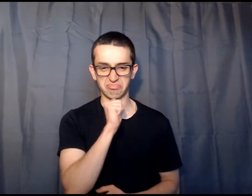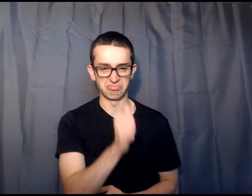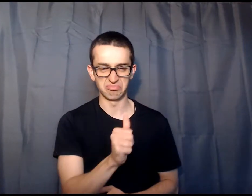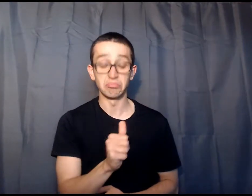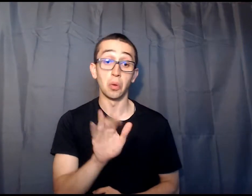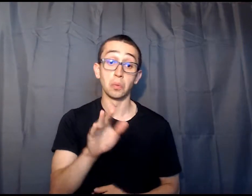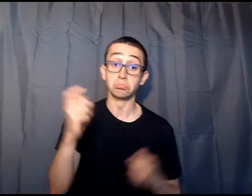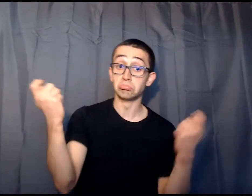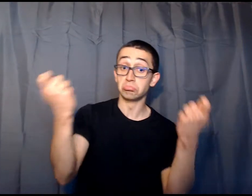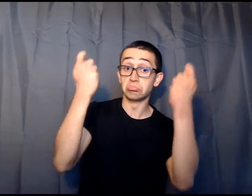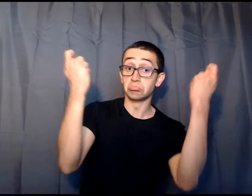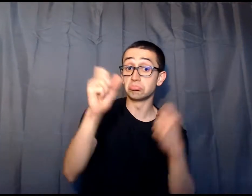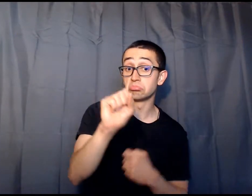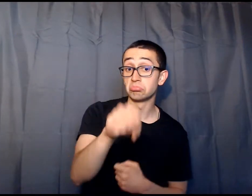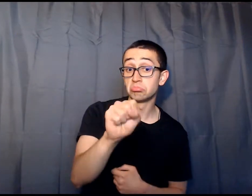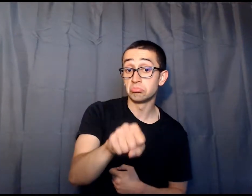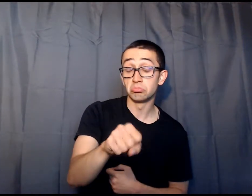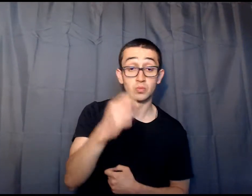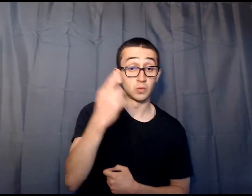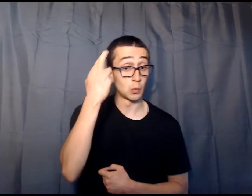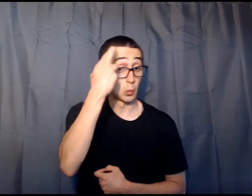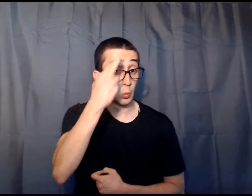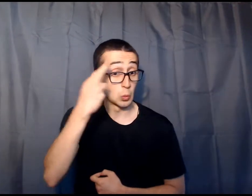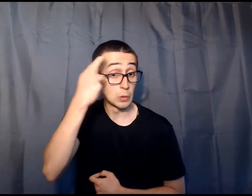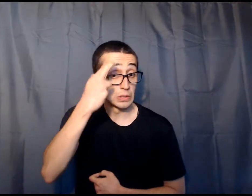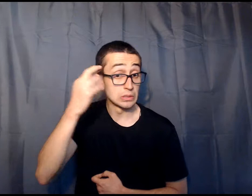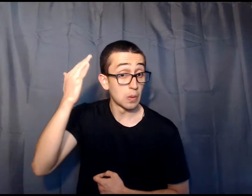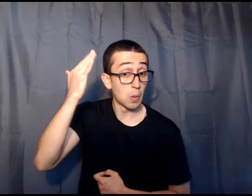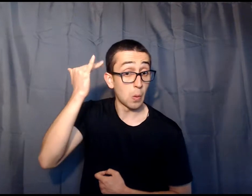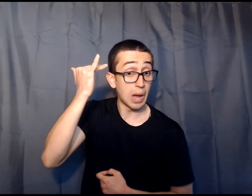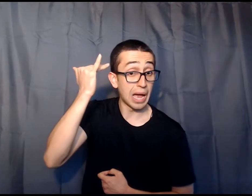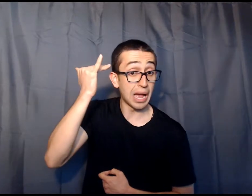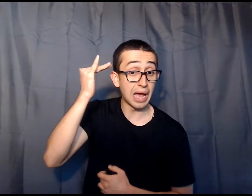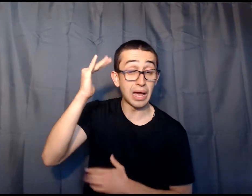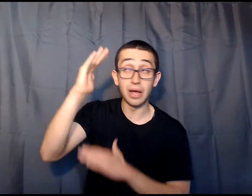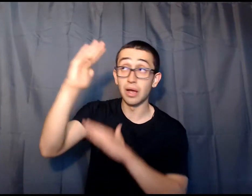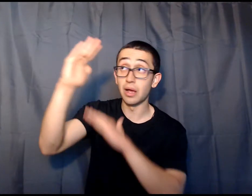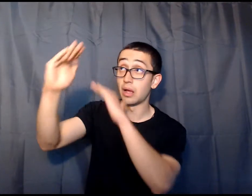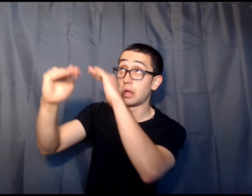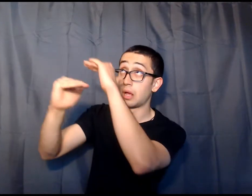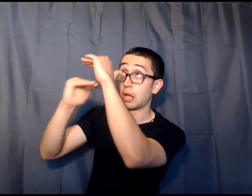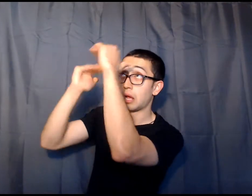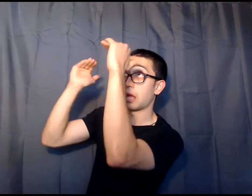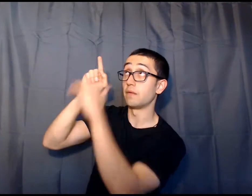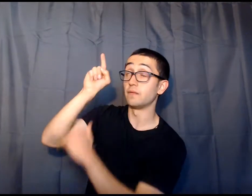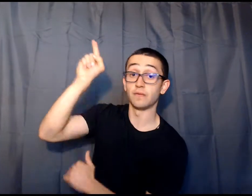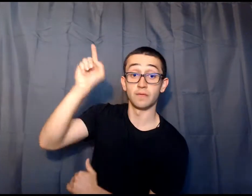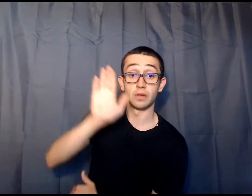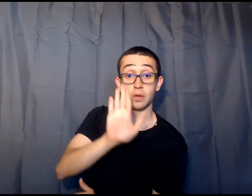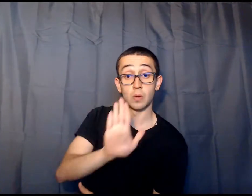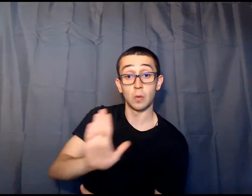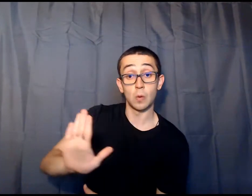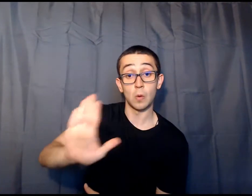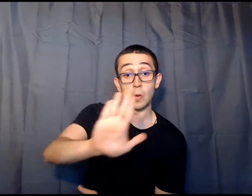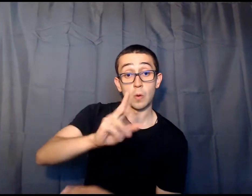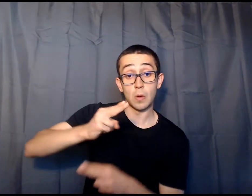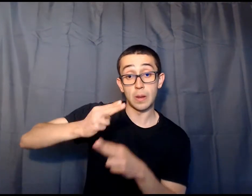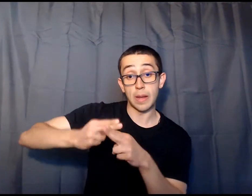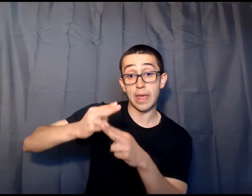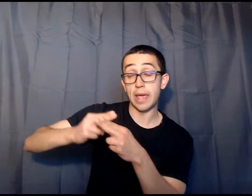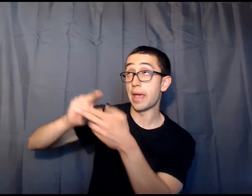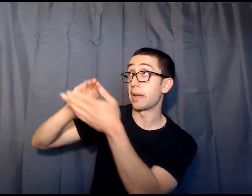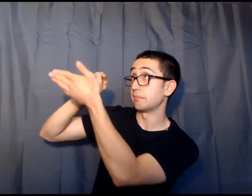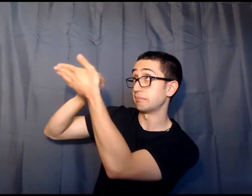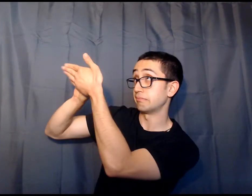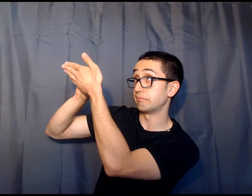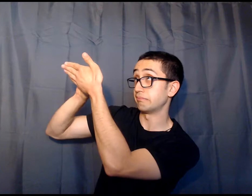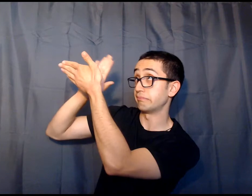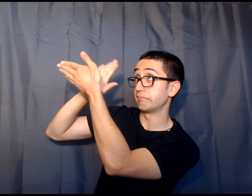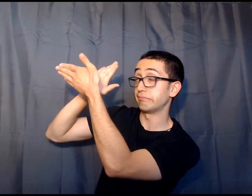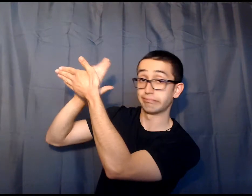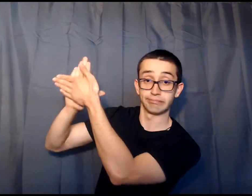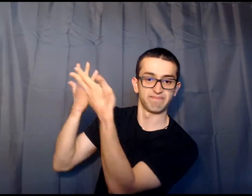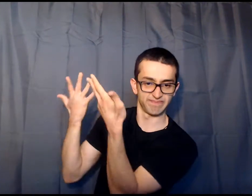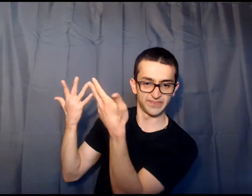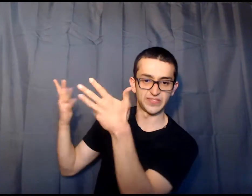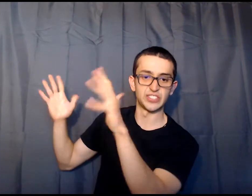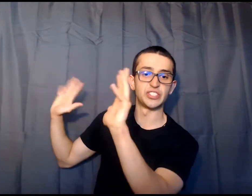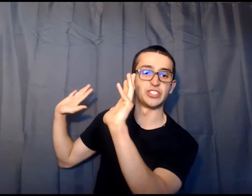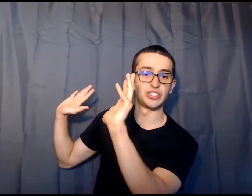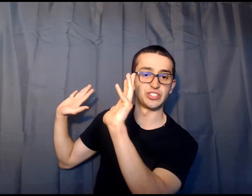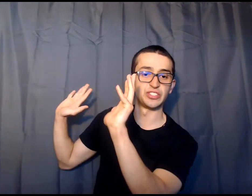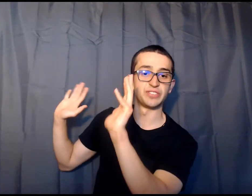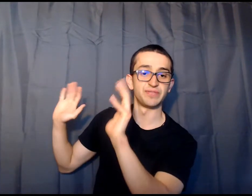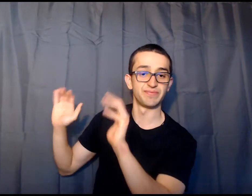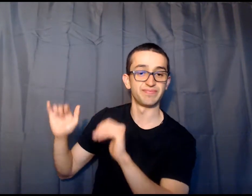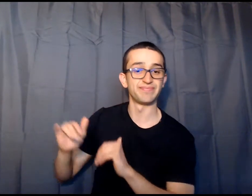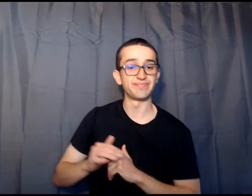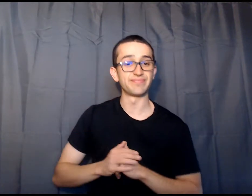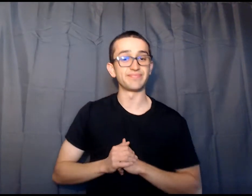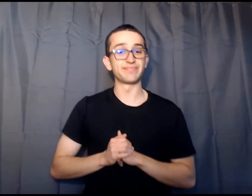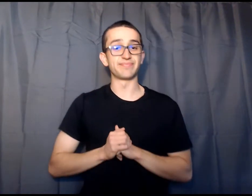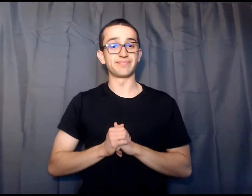but rejoice because your names are written in heaven."